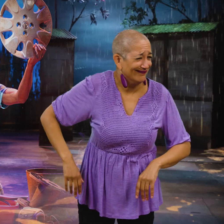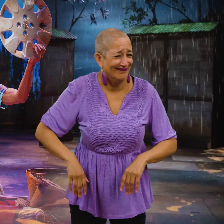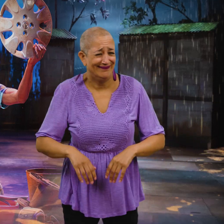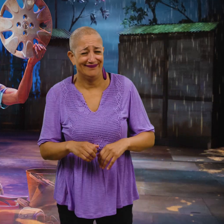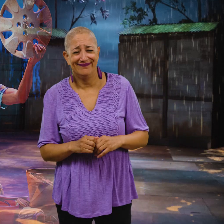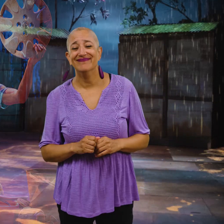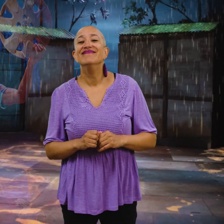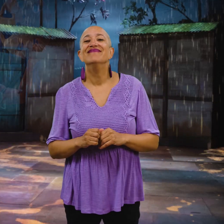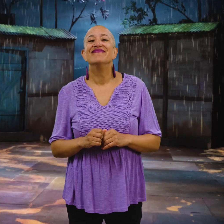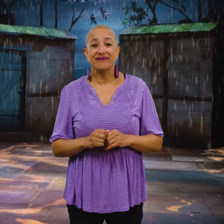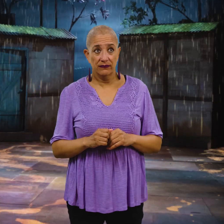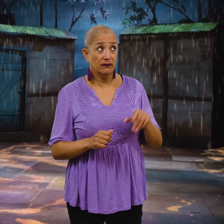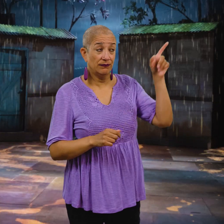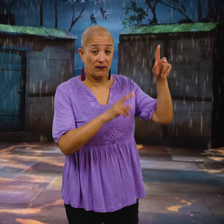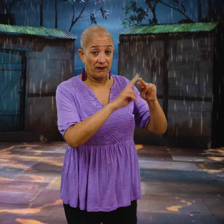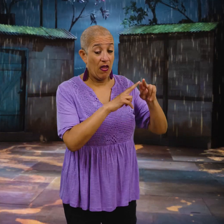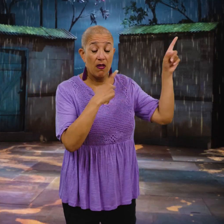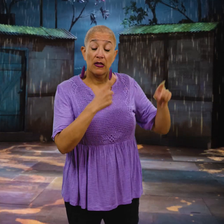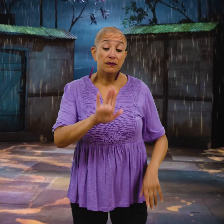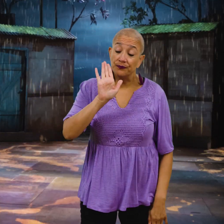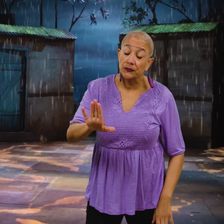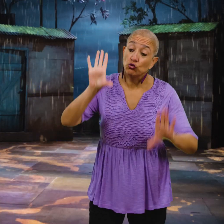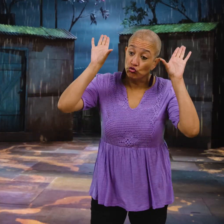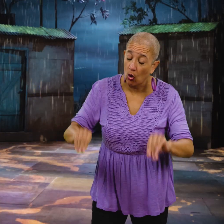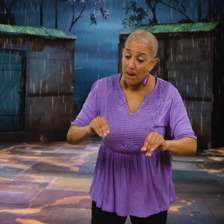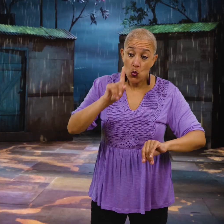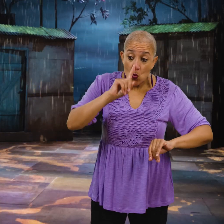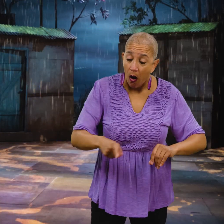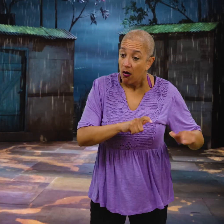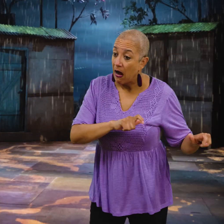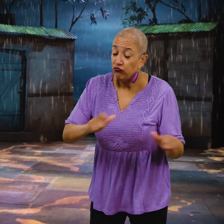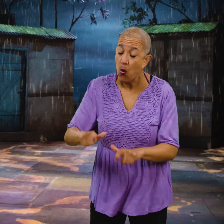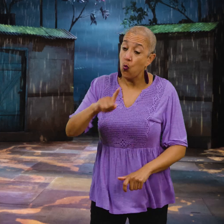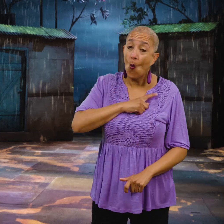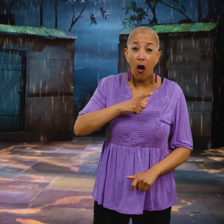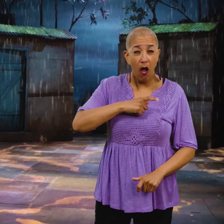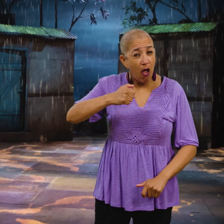Trywell forbids him from continuing fearing, William will risk everything for a fantasy.